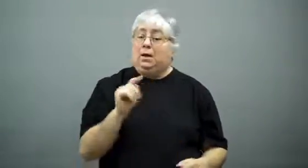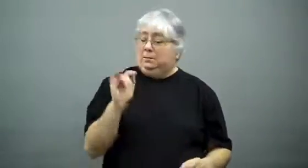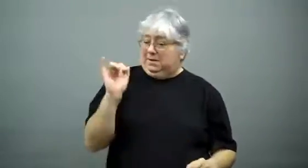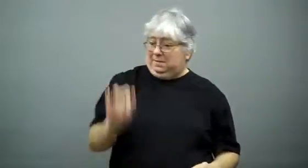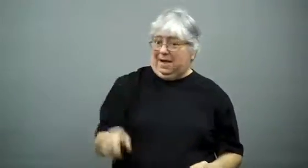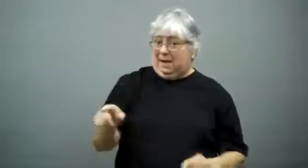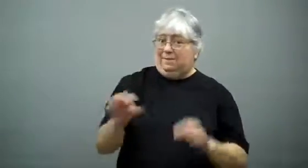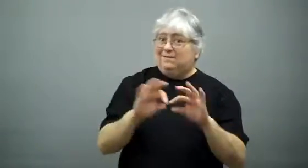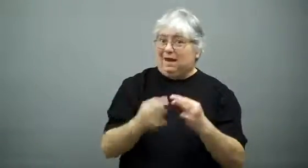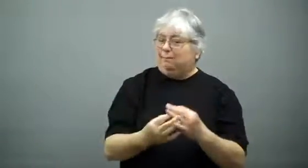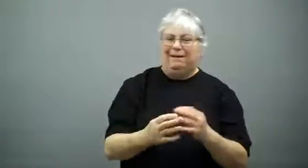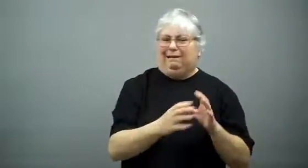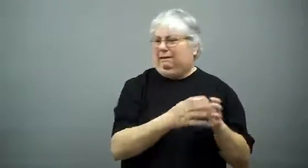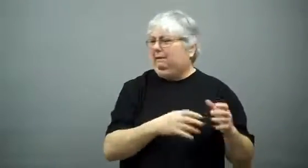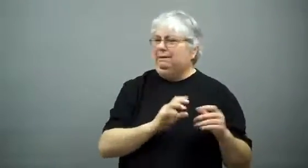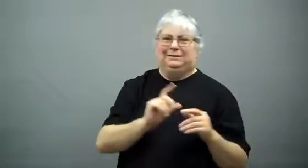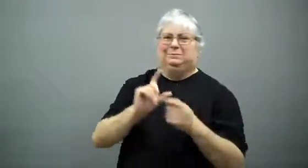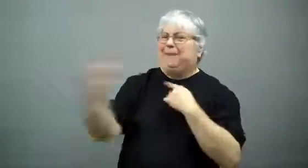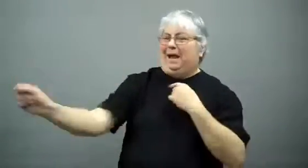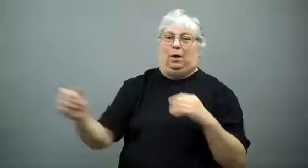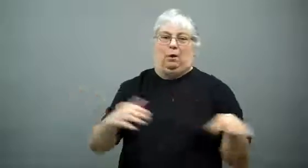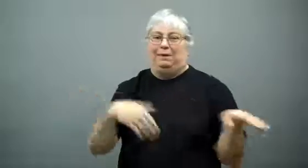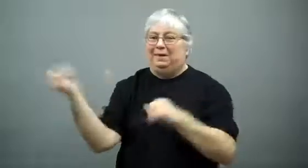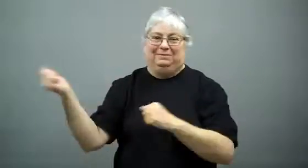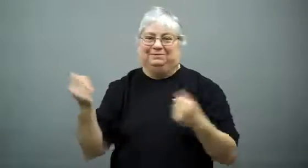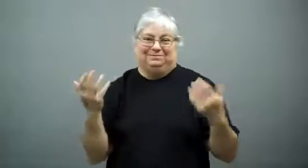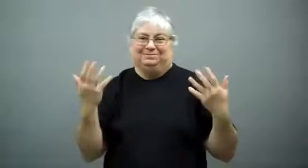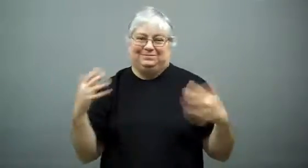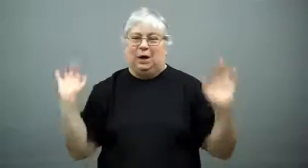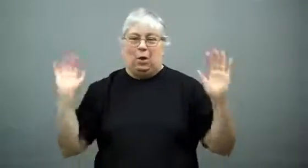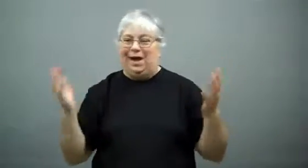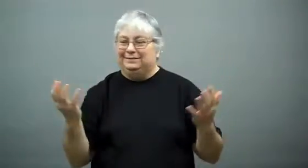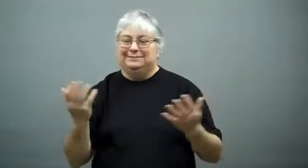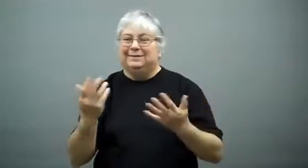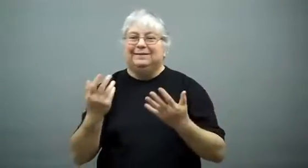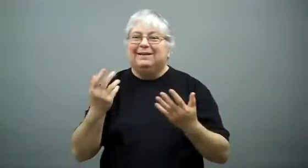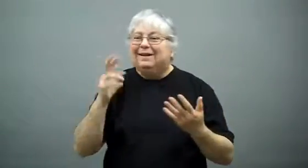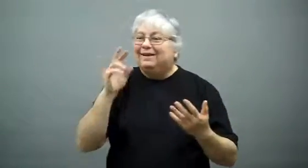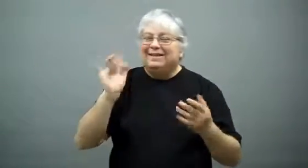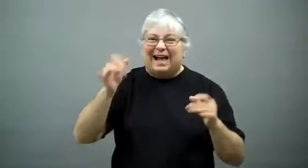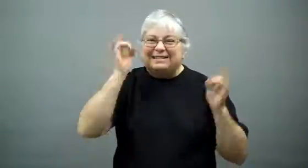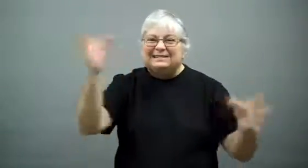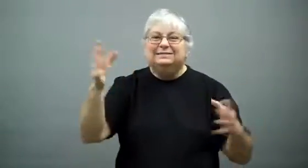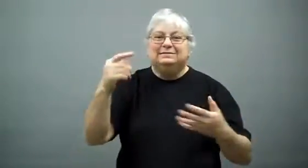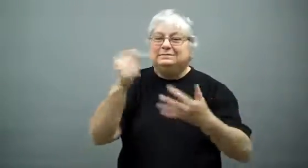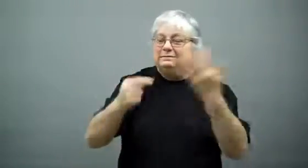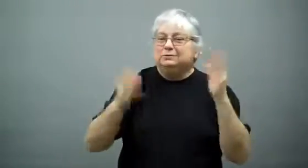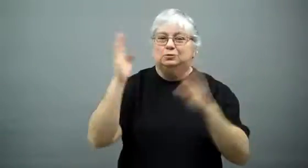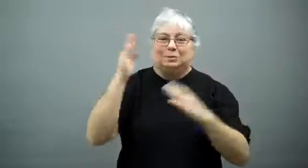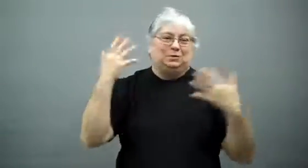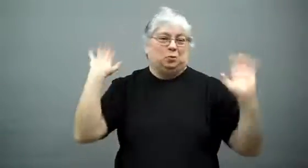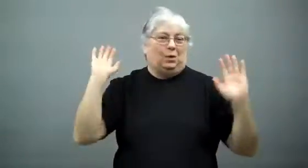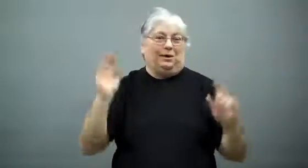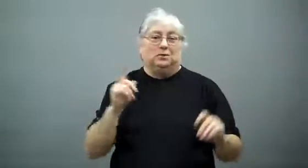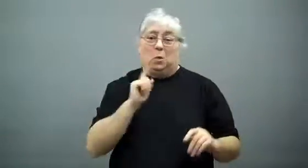The family fled to avoid the violence.